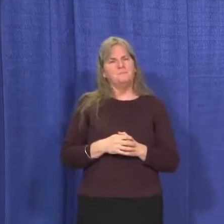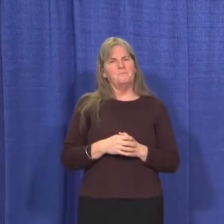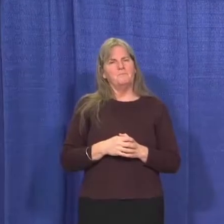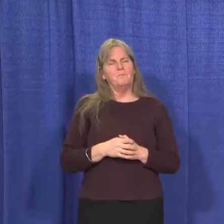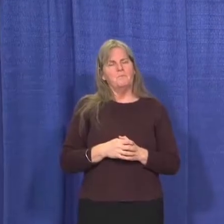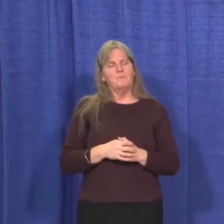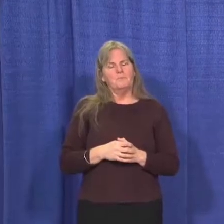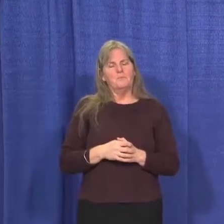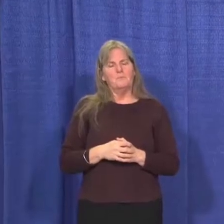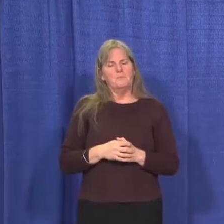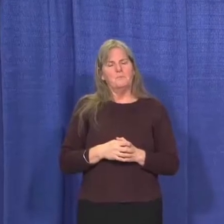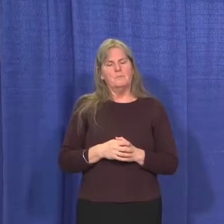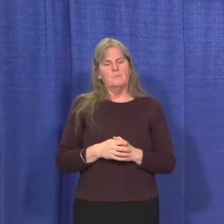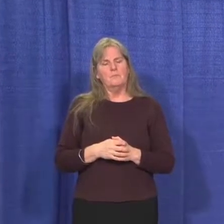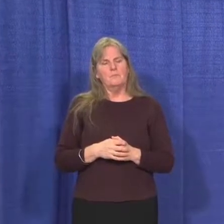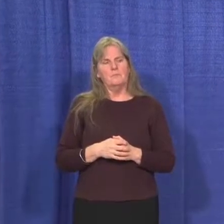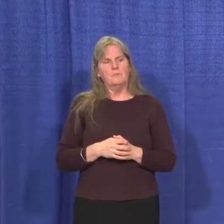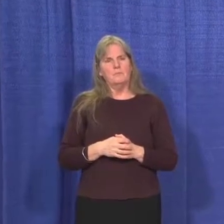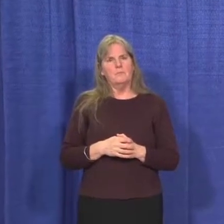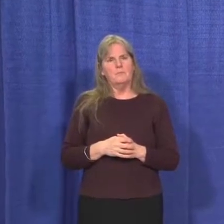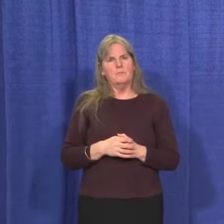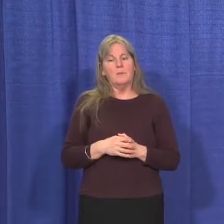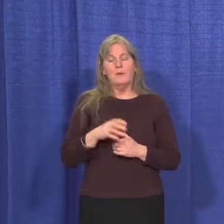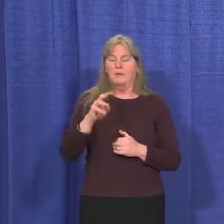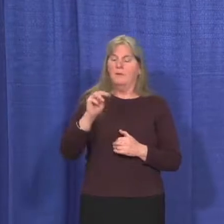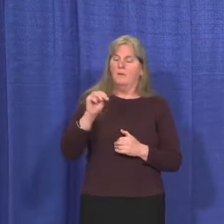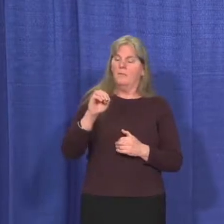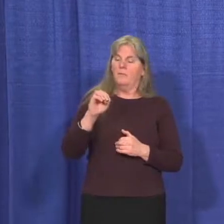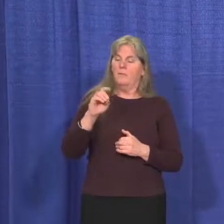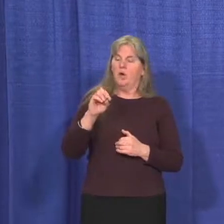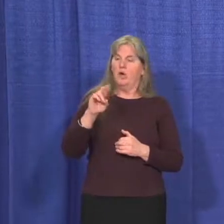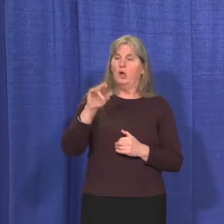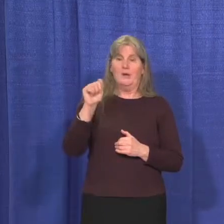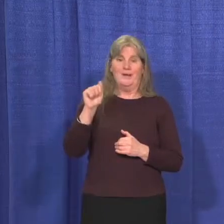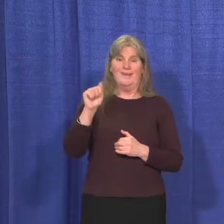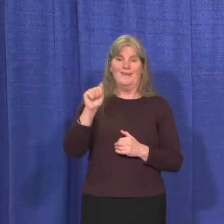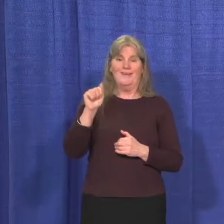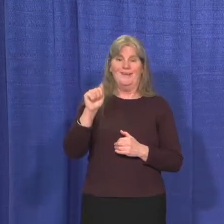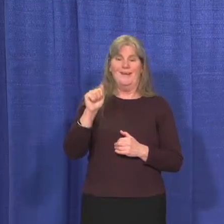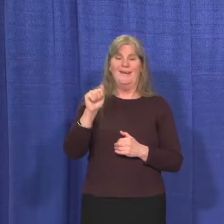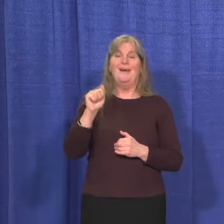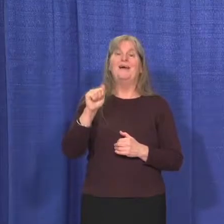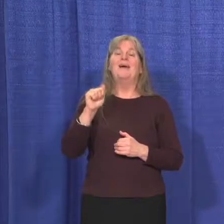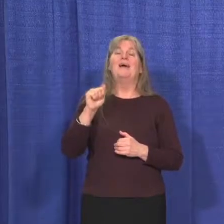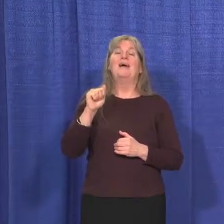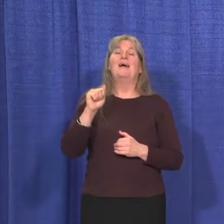You know, there is... For the modern a shot, the recommended interval as you know